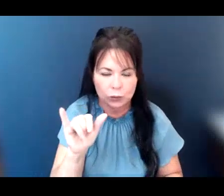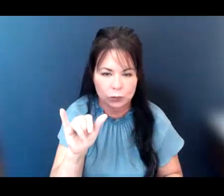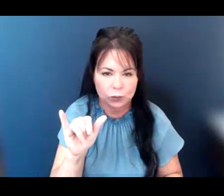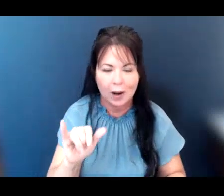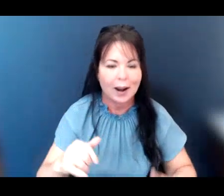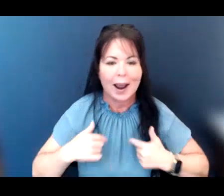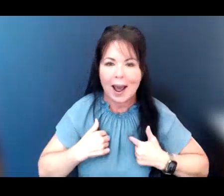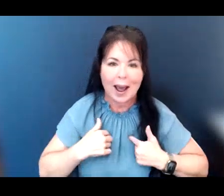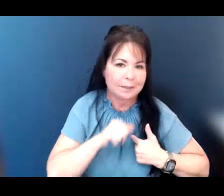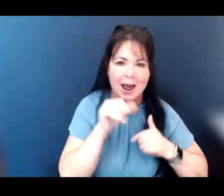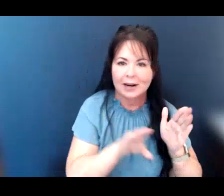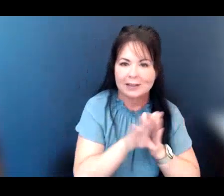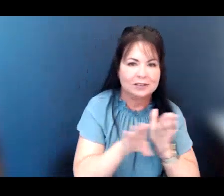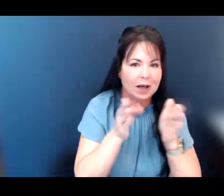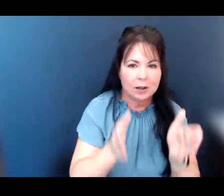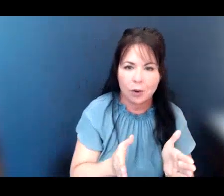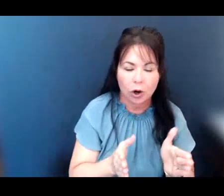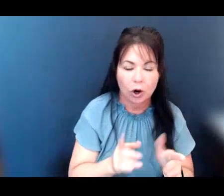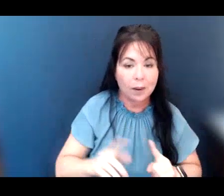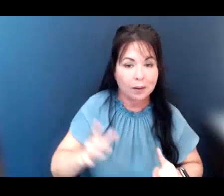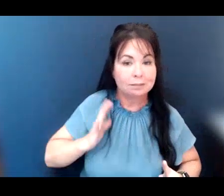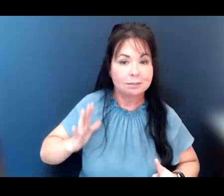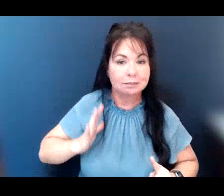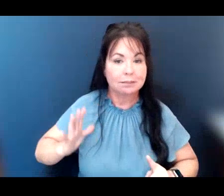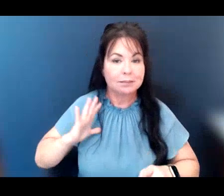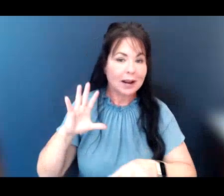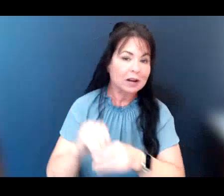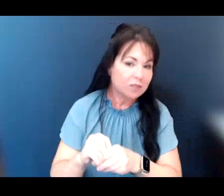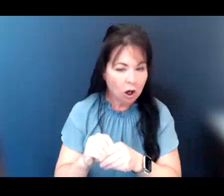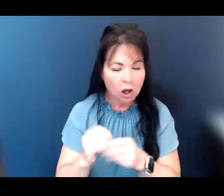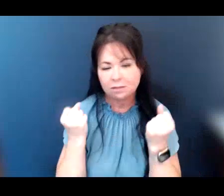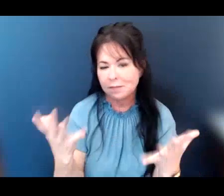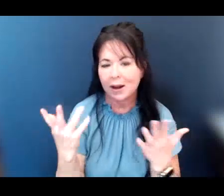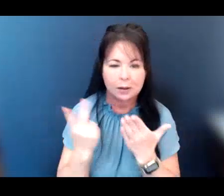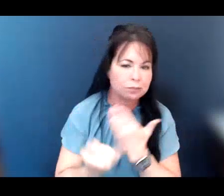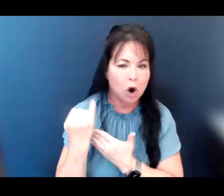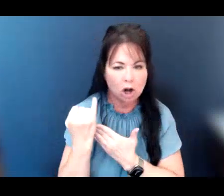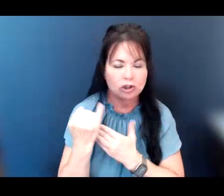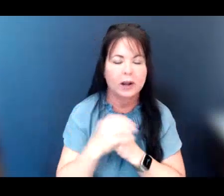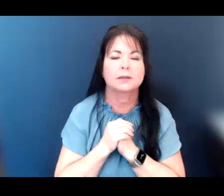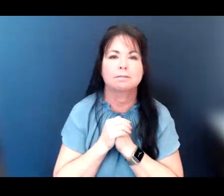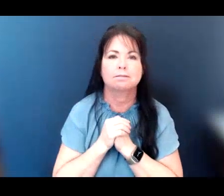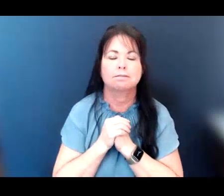But I have been involved in many projects where somebody comes with-- and I'm putting this in air quotes--